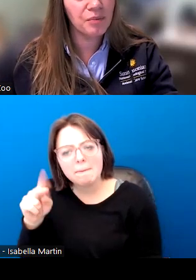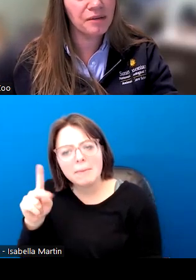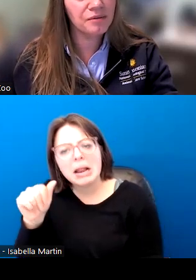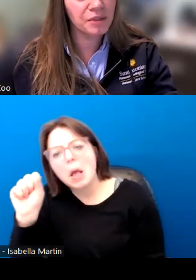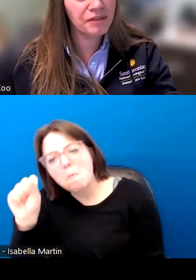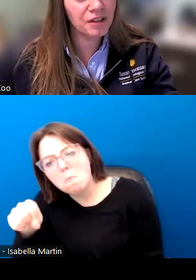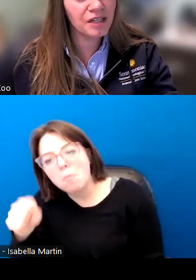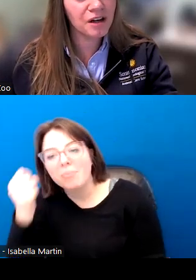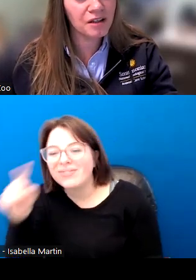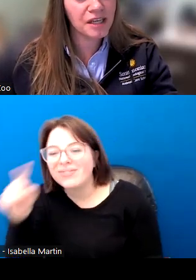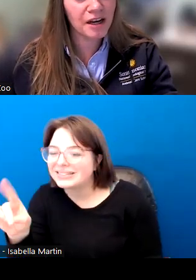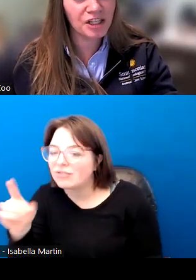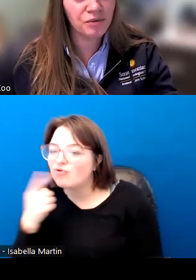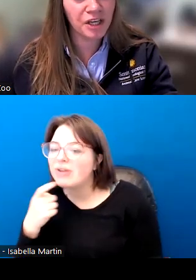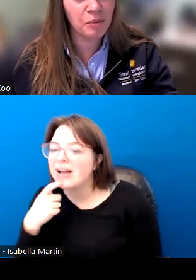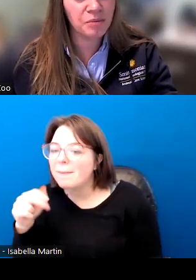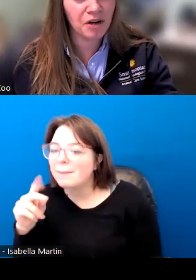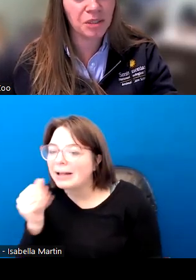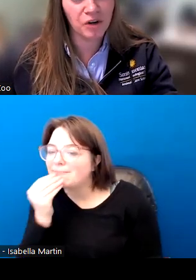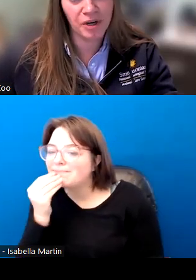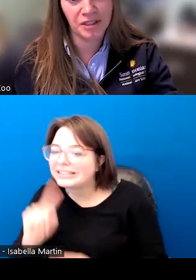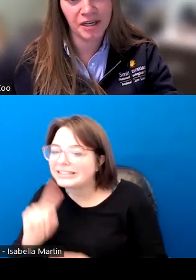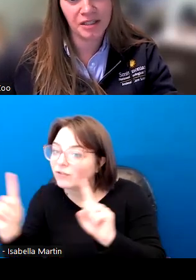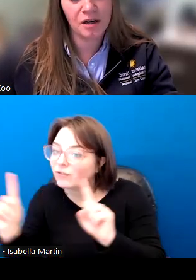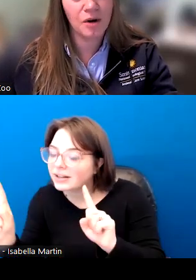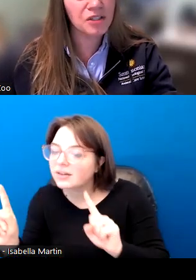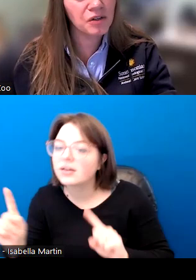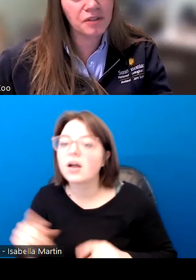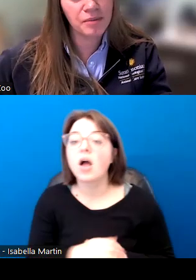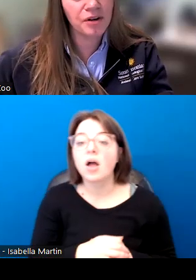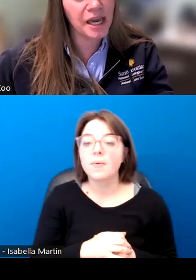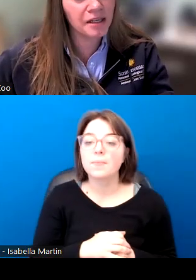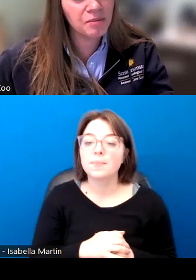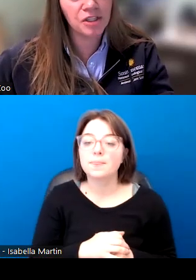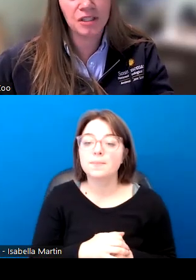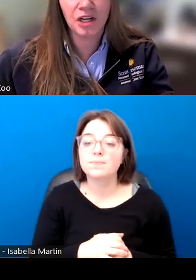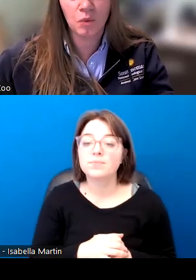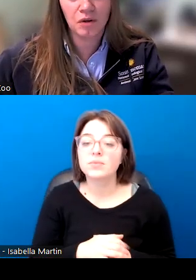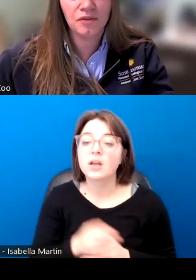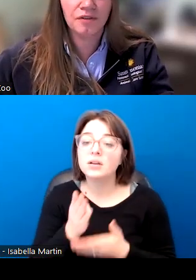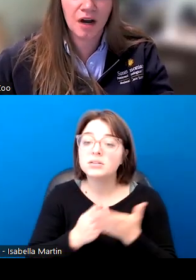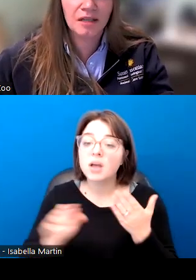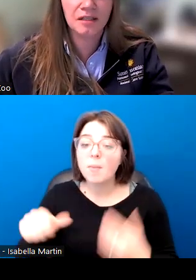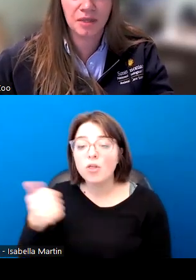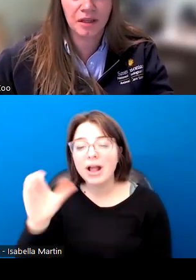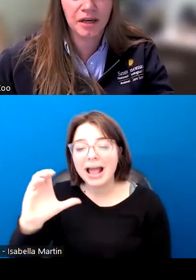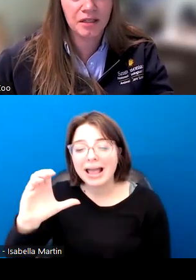but believe it or not dogs can actually really help us model some of our bare diets. Also some other candid species like our wolves or fox something like that,